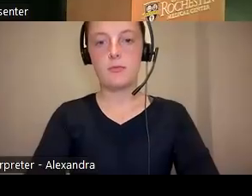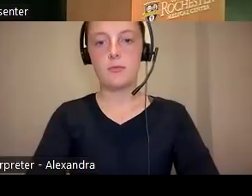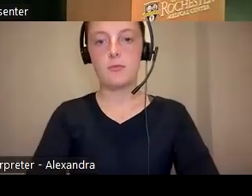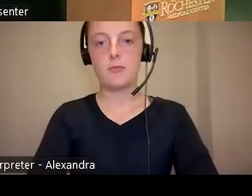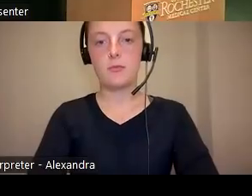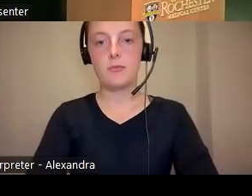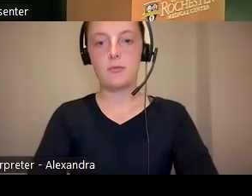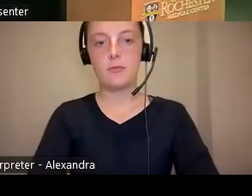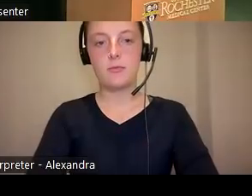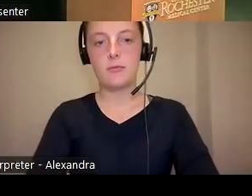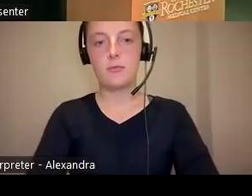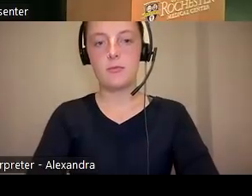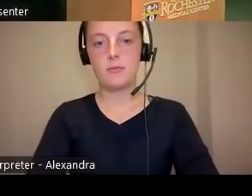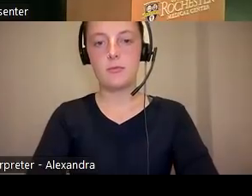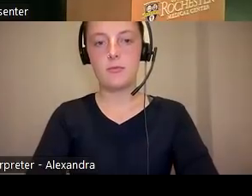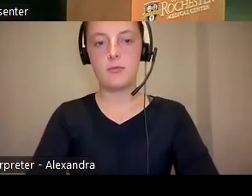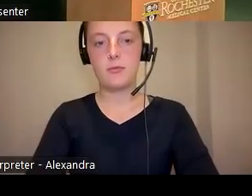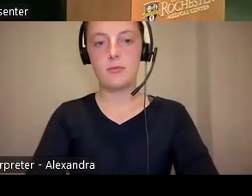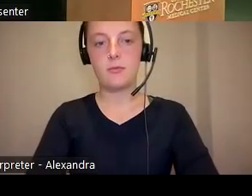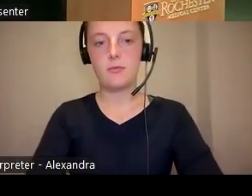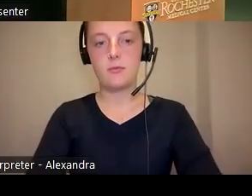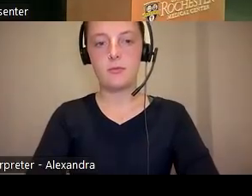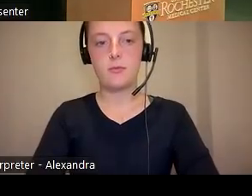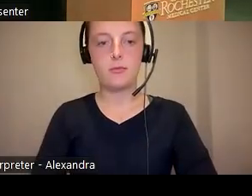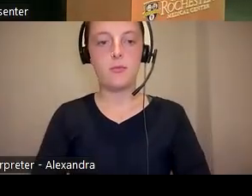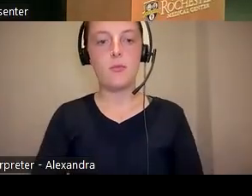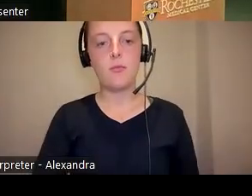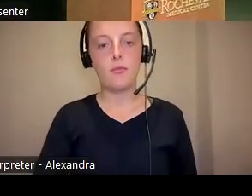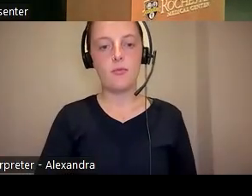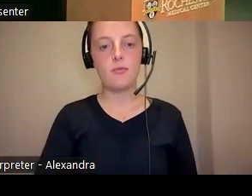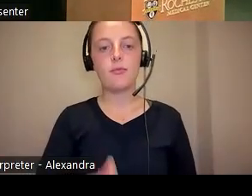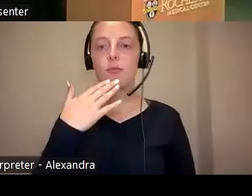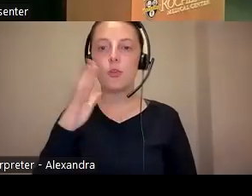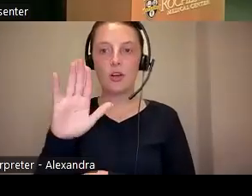standing here on behalf of these amazing panelists um to be presenting to you today's clinical rounds